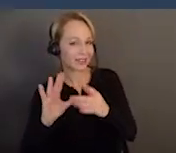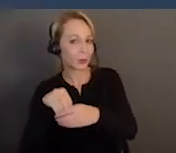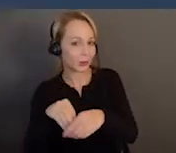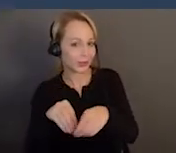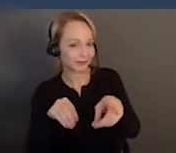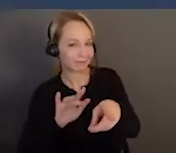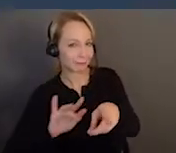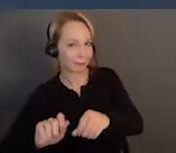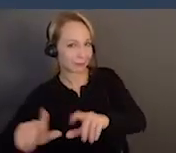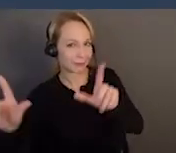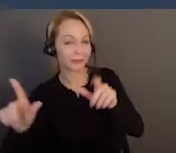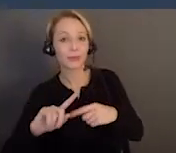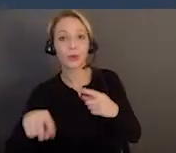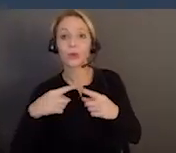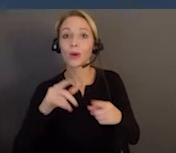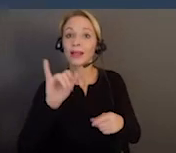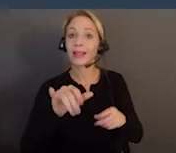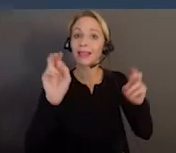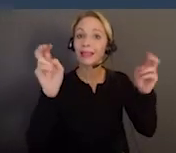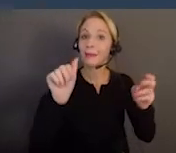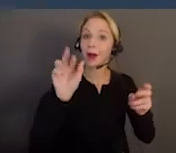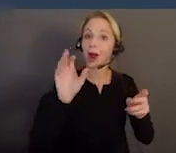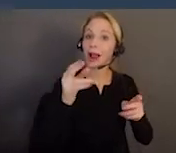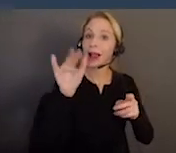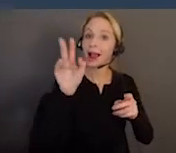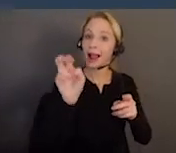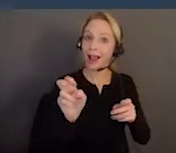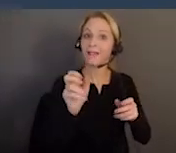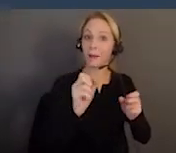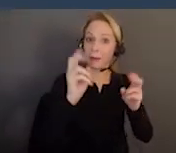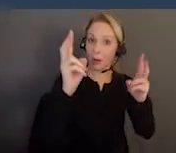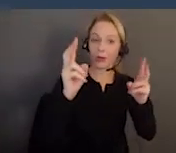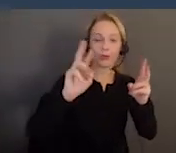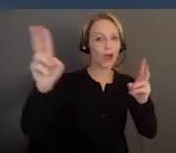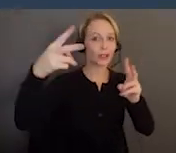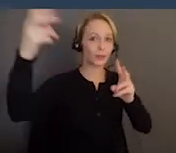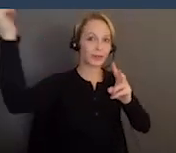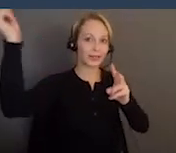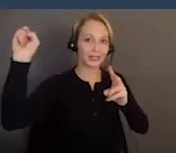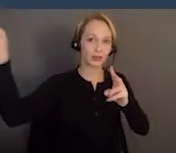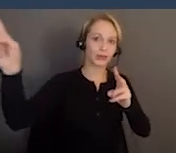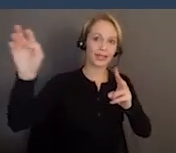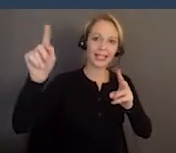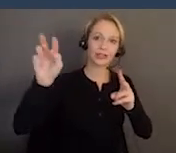ONCE THE THEME ARCHIVE IS UPLOADED IT'S READY TO BE EXTRACTED.